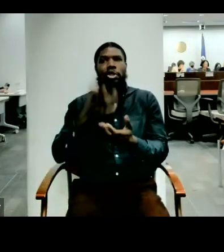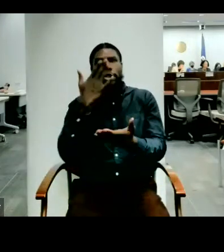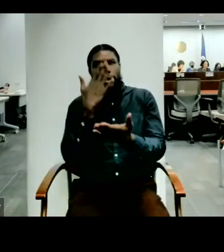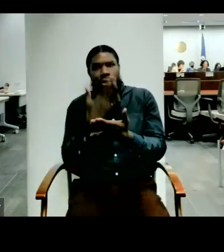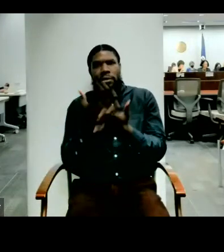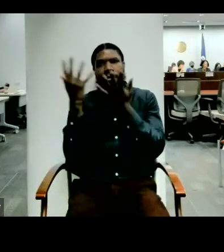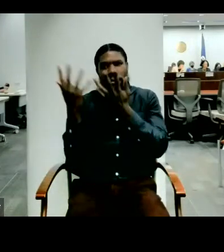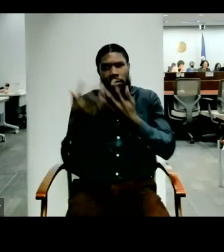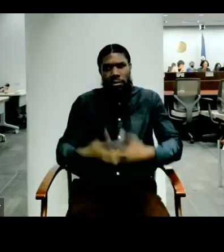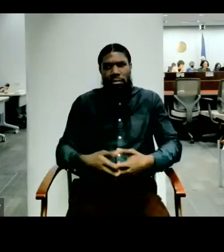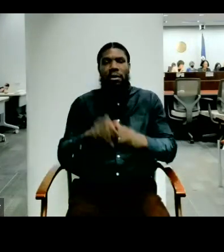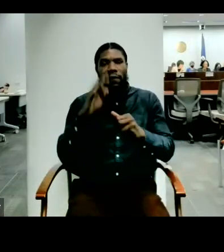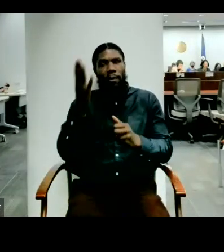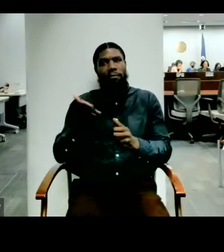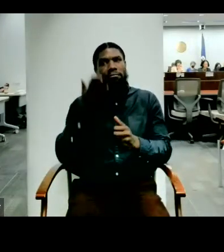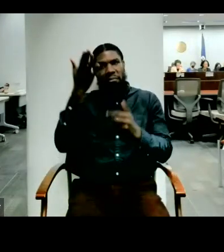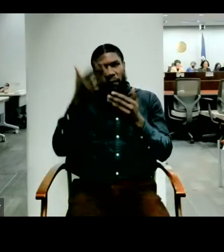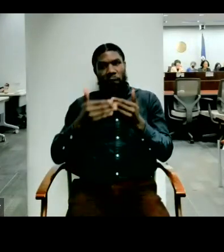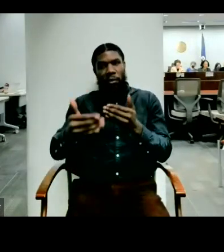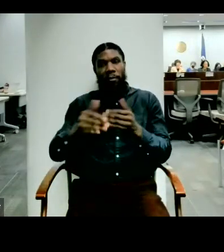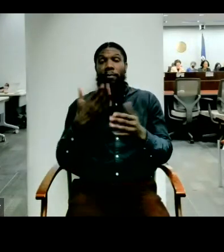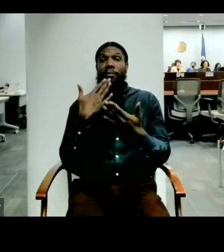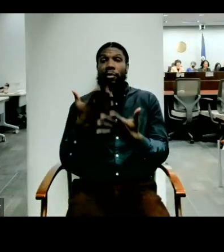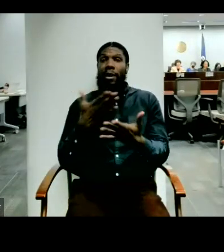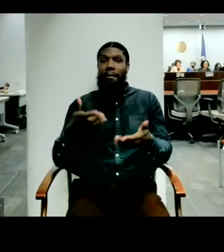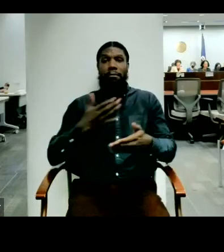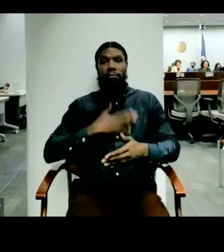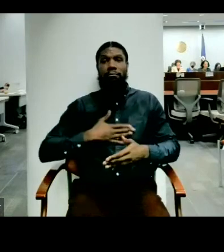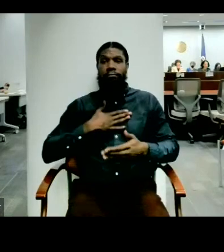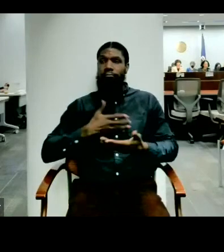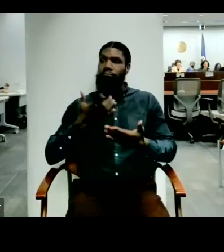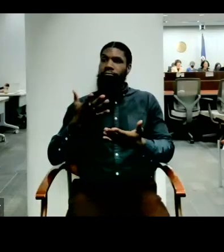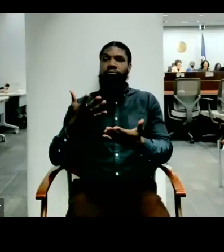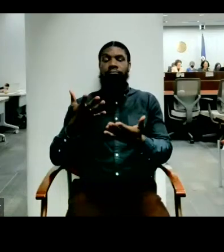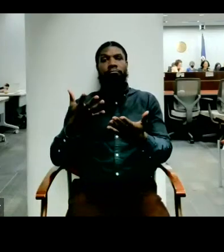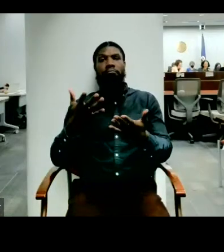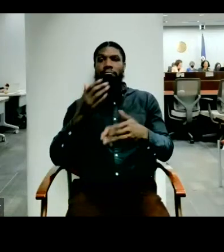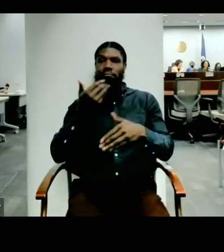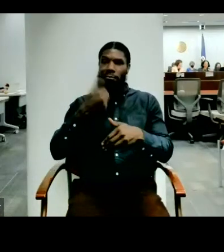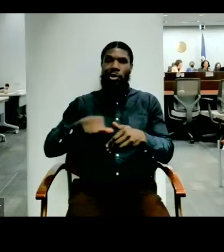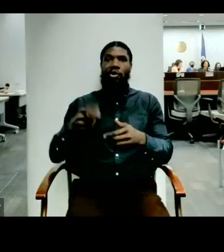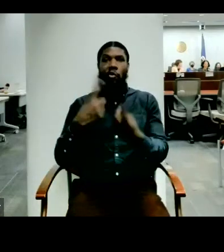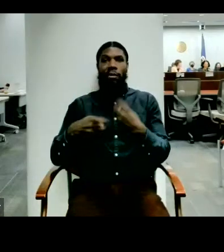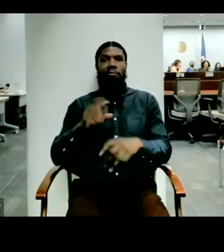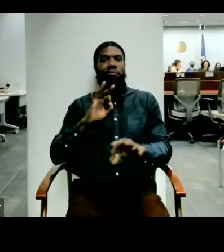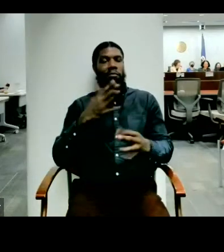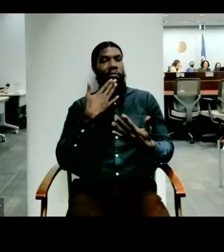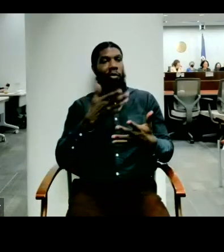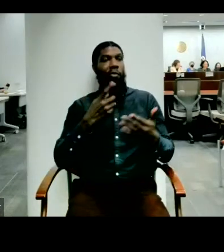Thank you and I would be pleased to ask, answer any questions. Thank you and with that I recognize the Vice Chair for eight minutes.